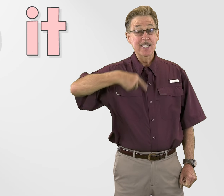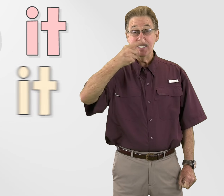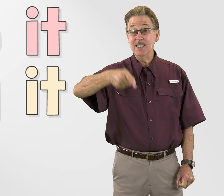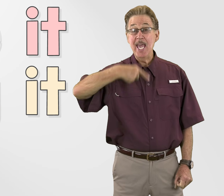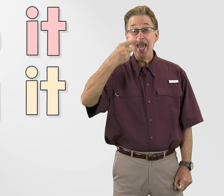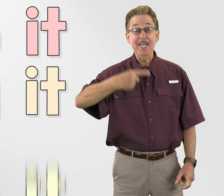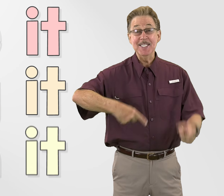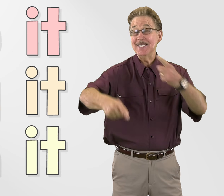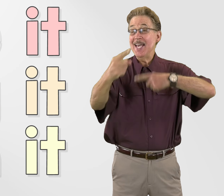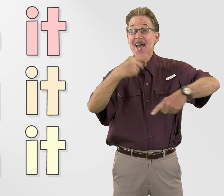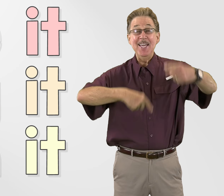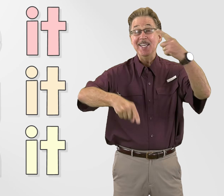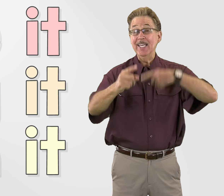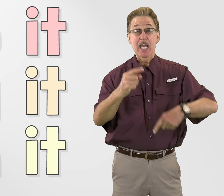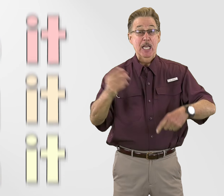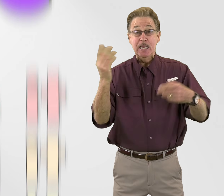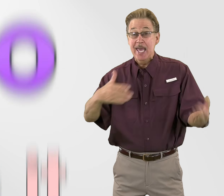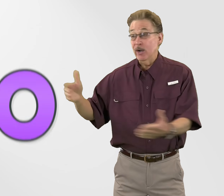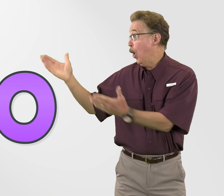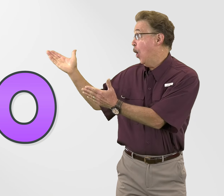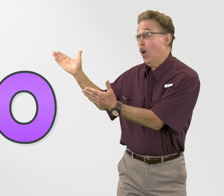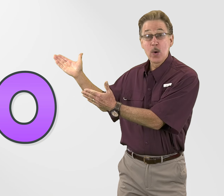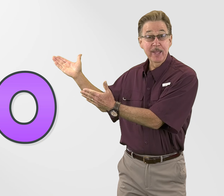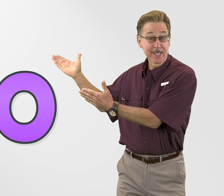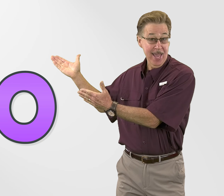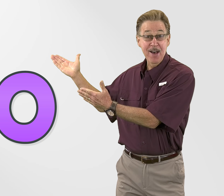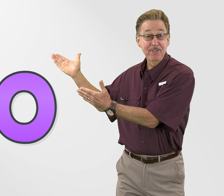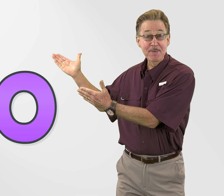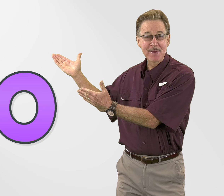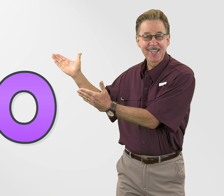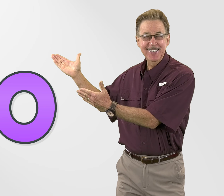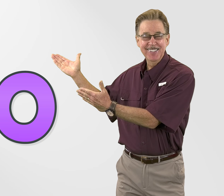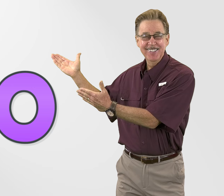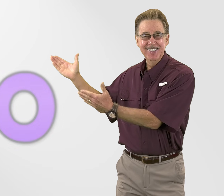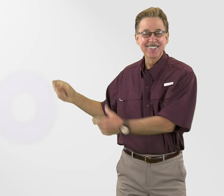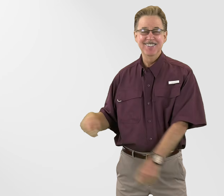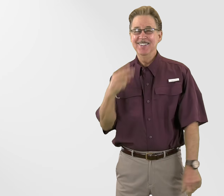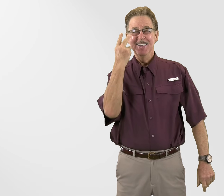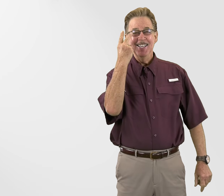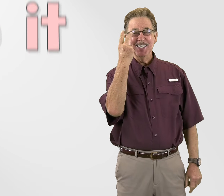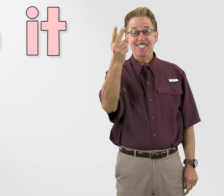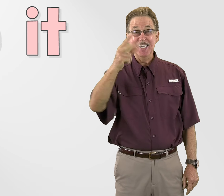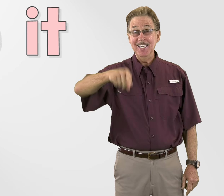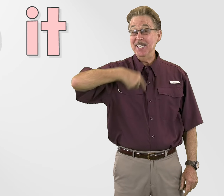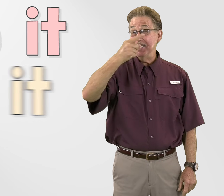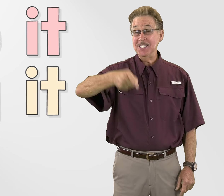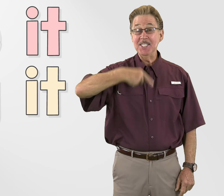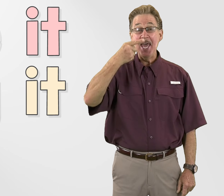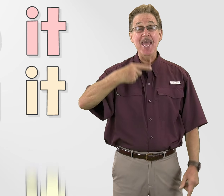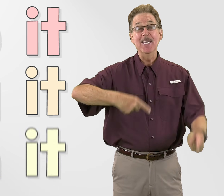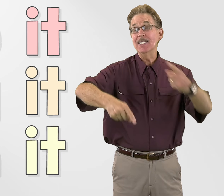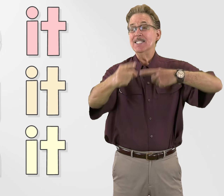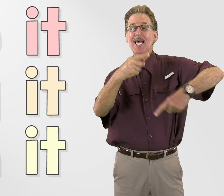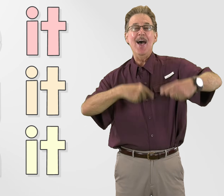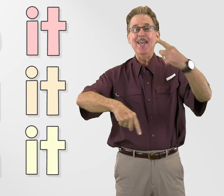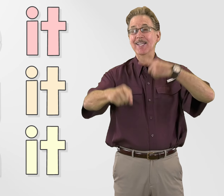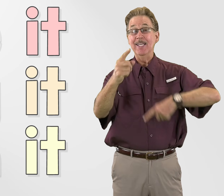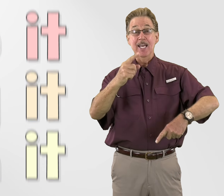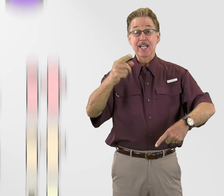See it, Say it, Sign it Letter O o in the alphabet See it, Say it Sign it